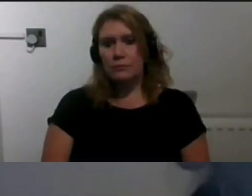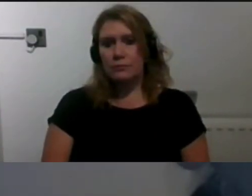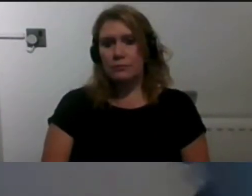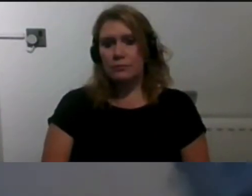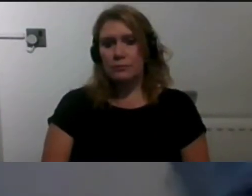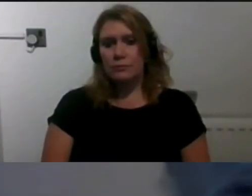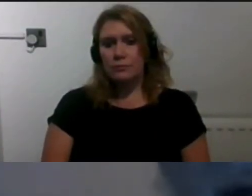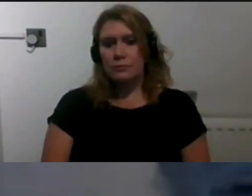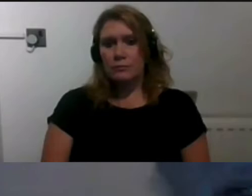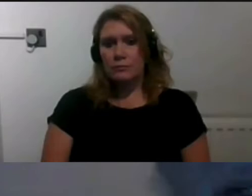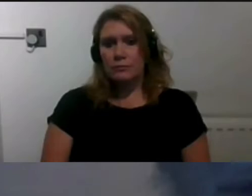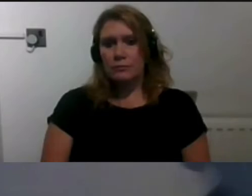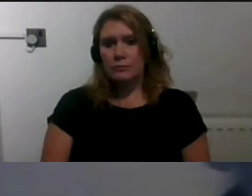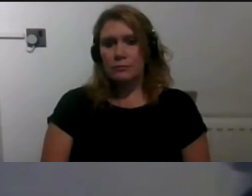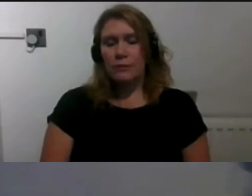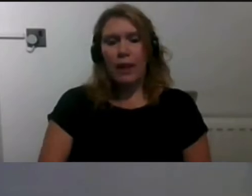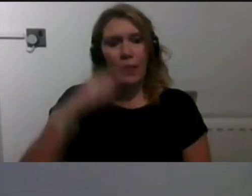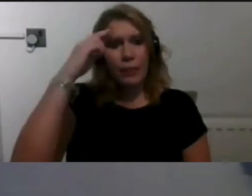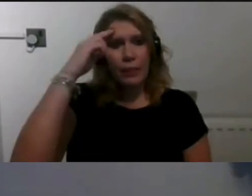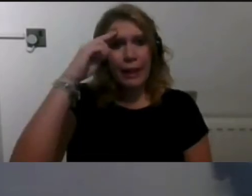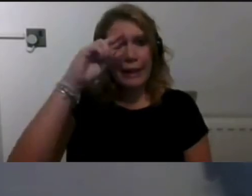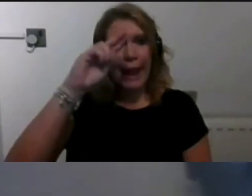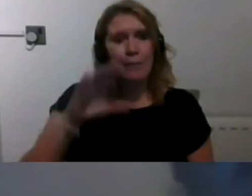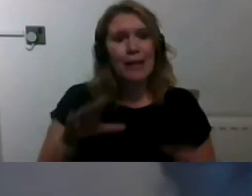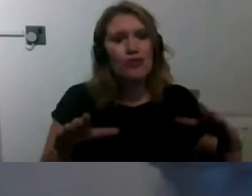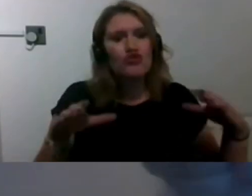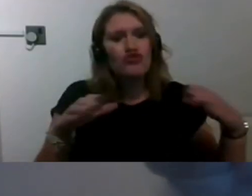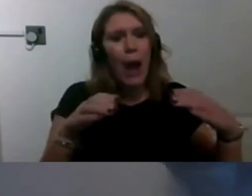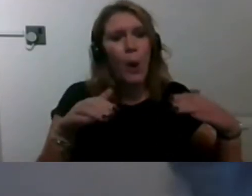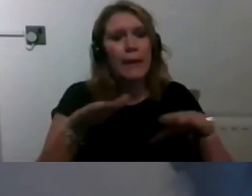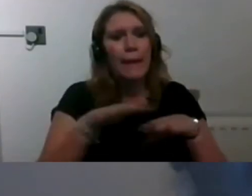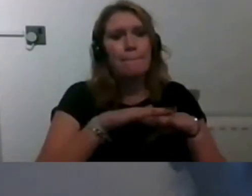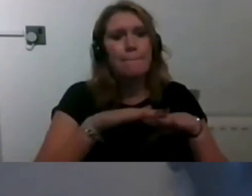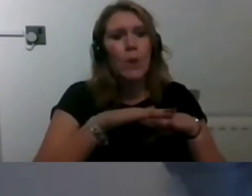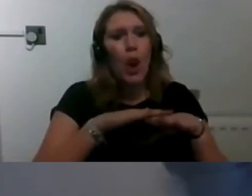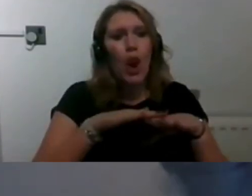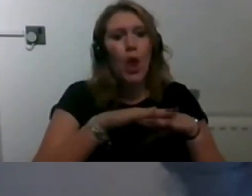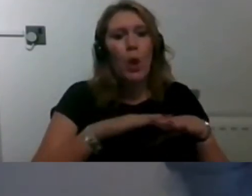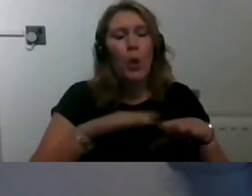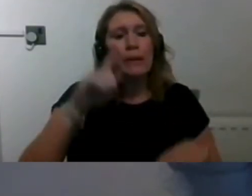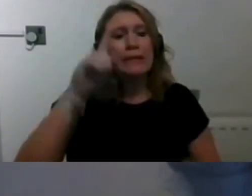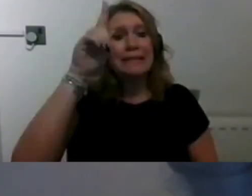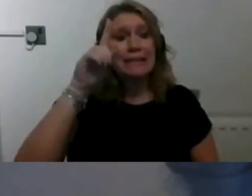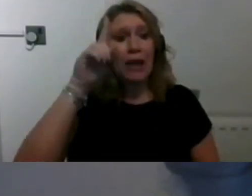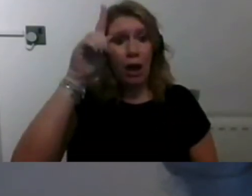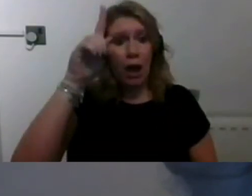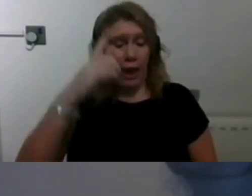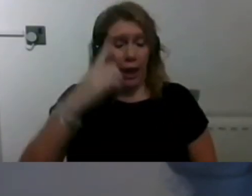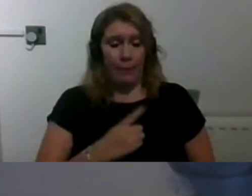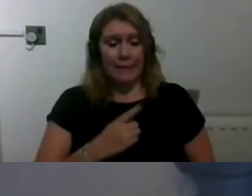is called Crowded Blue Sky but I am